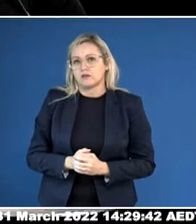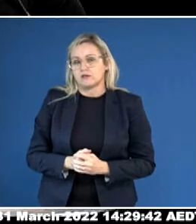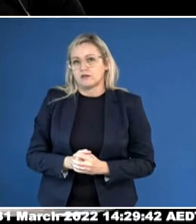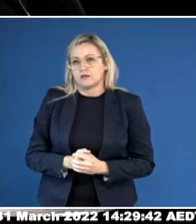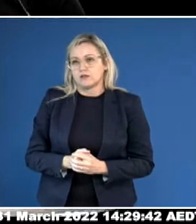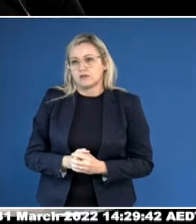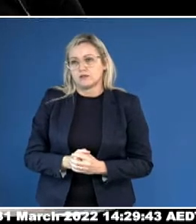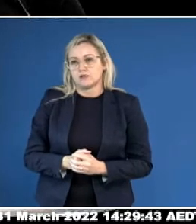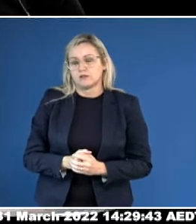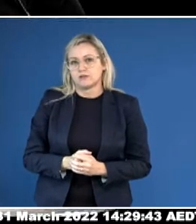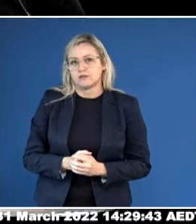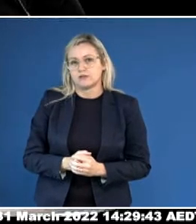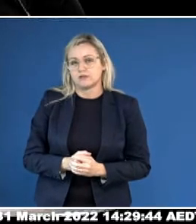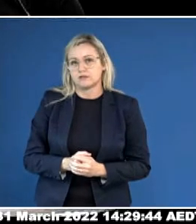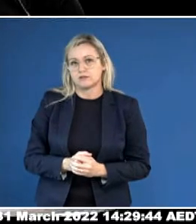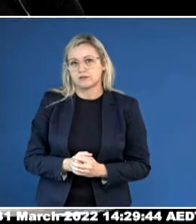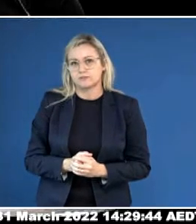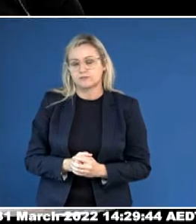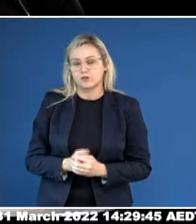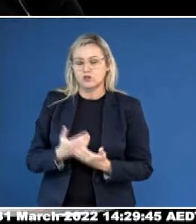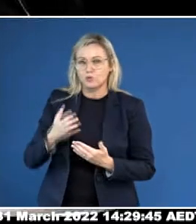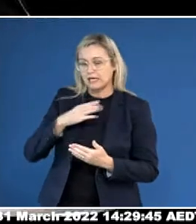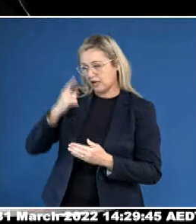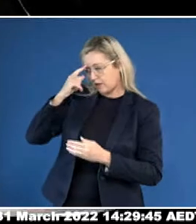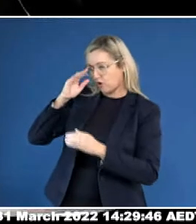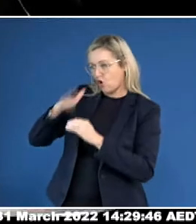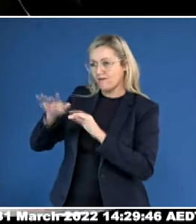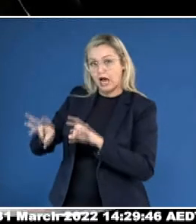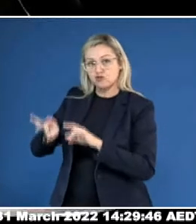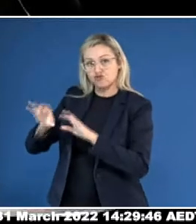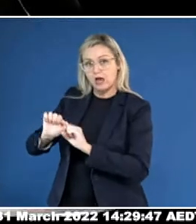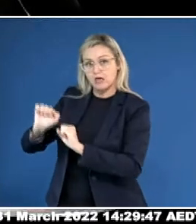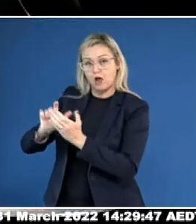challenges the way that Australian law and public policy attempts to really neatly